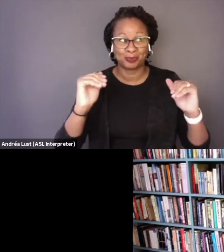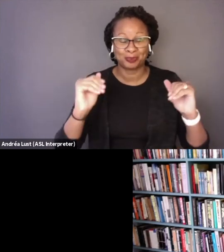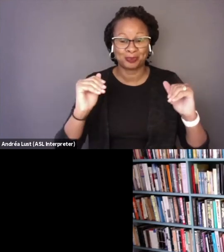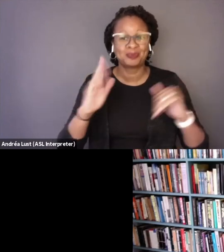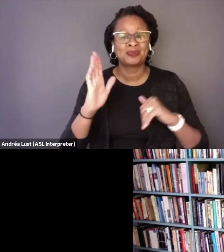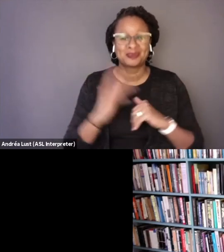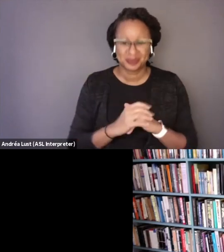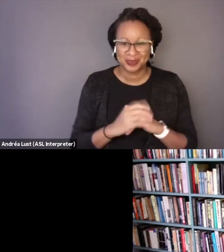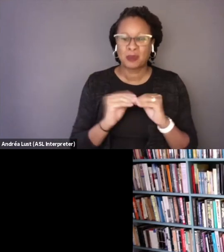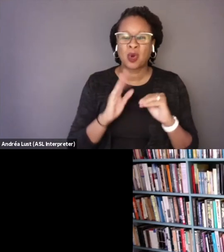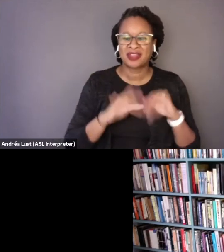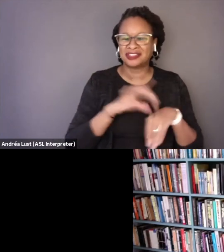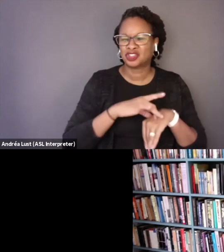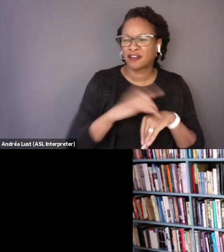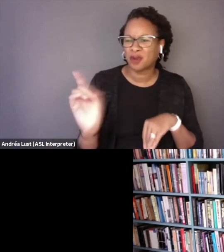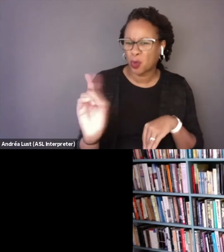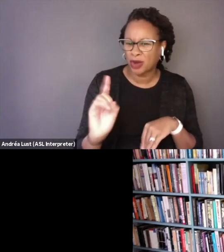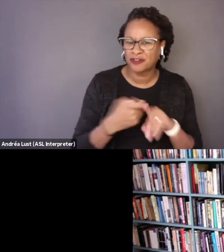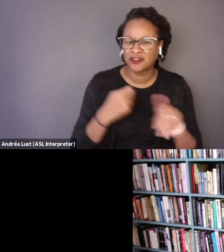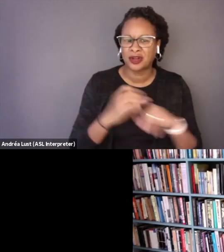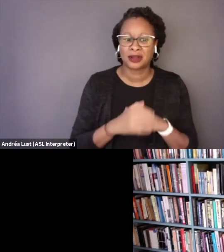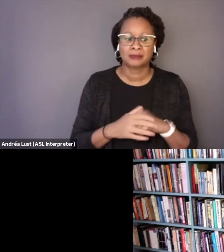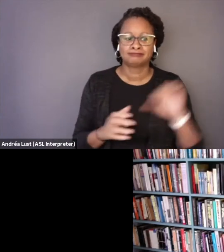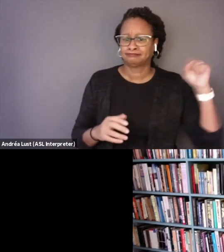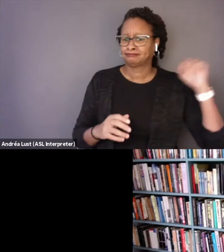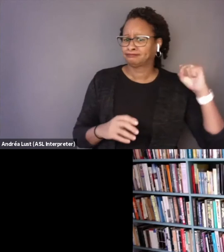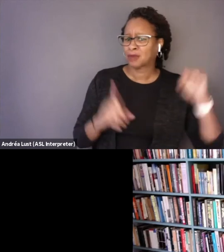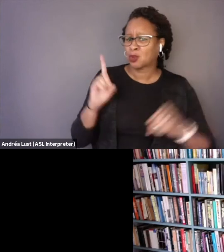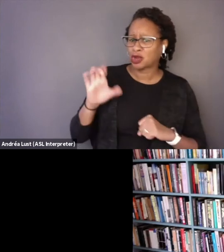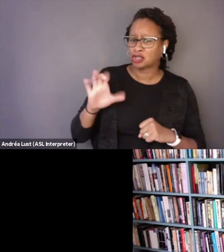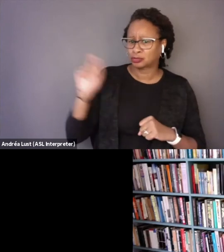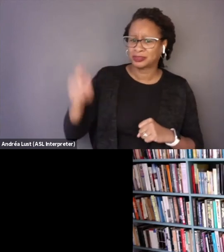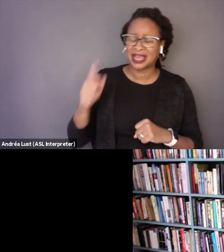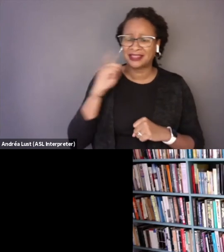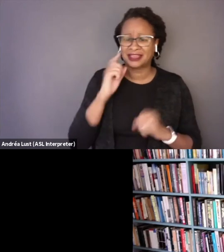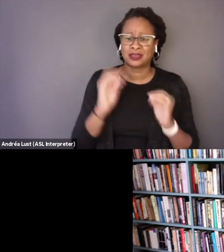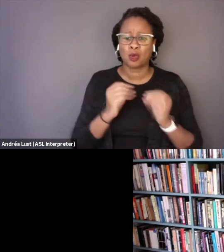Yeah, a hundred percent. I think you're more emotionally invested in the challenge of what he was trying to get done